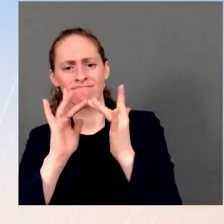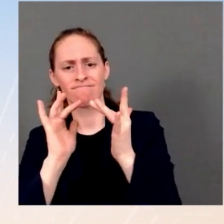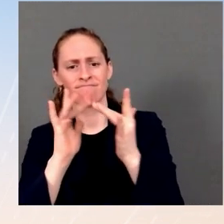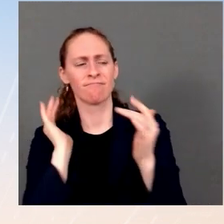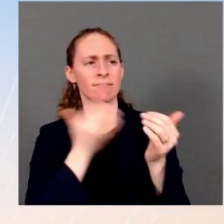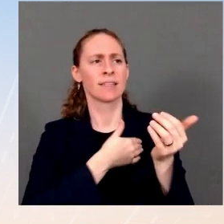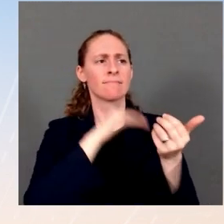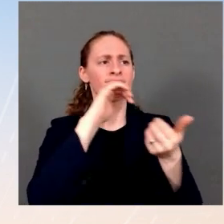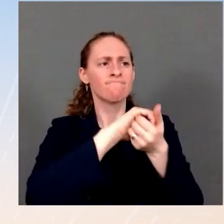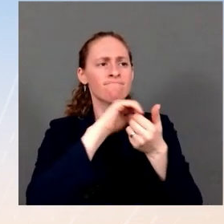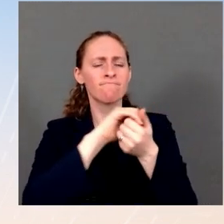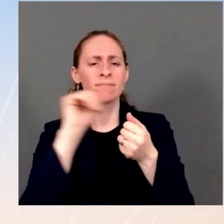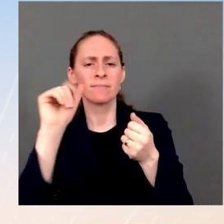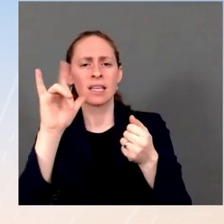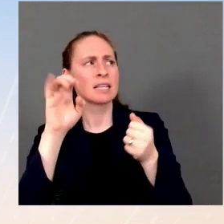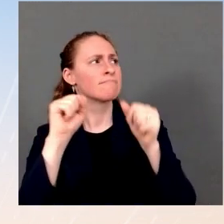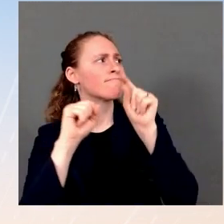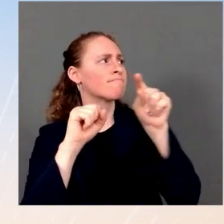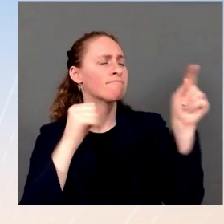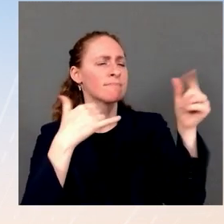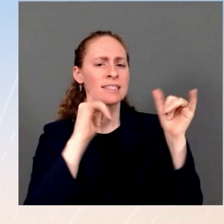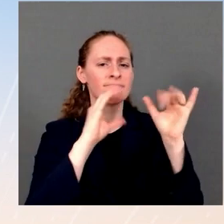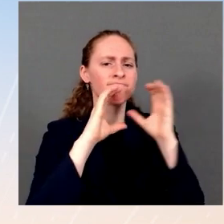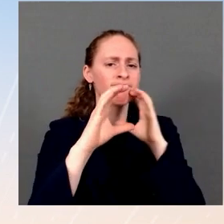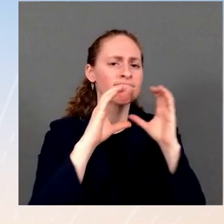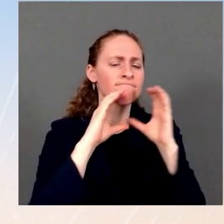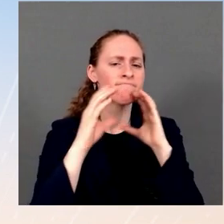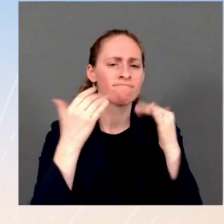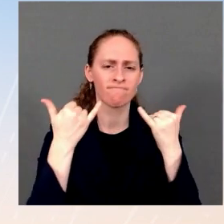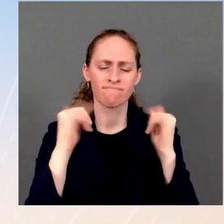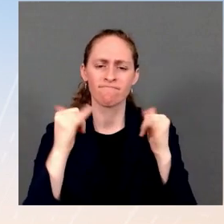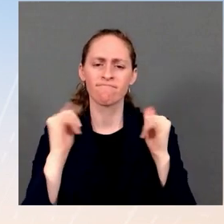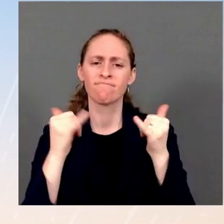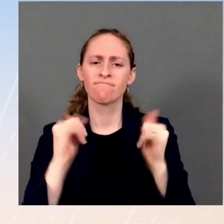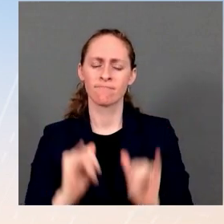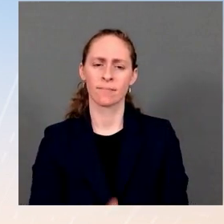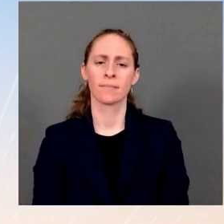agreed to very recently. Today, National Security Advisor Sullivan